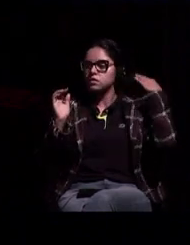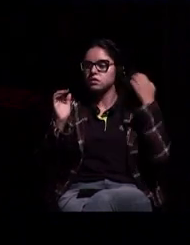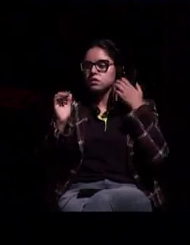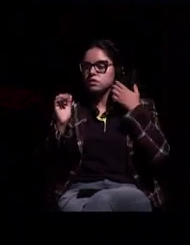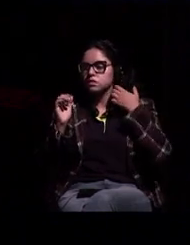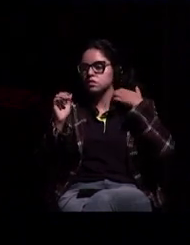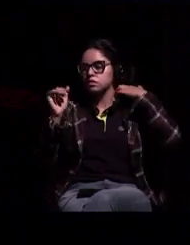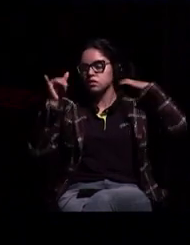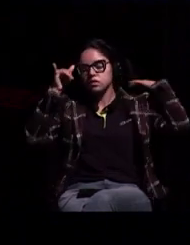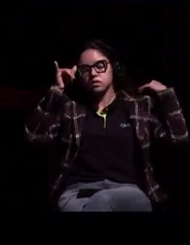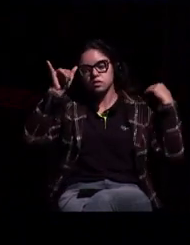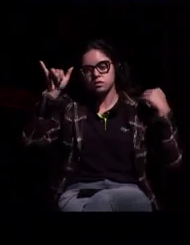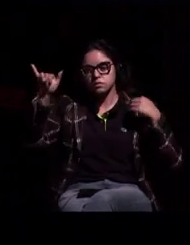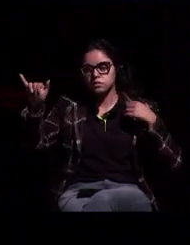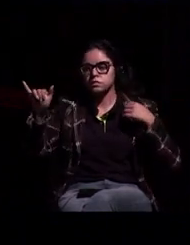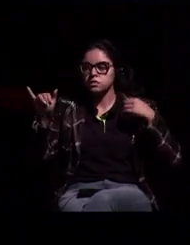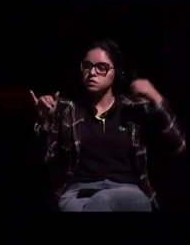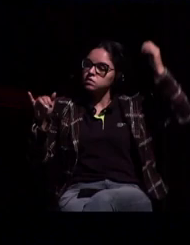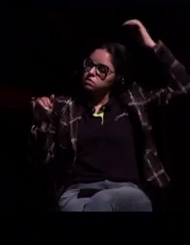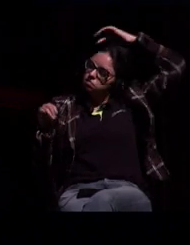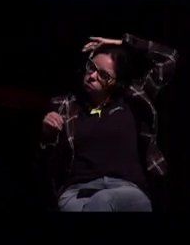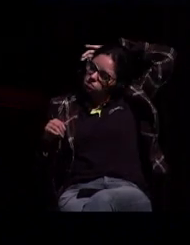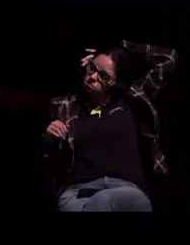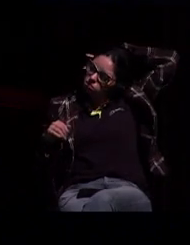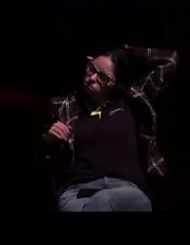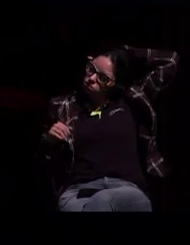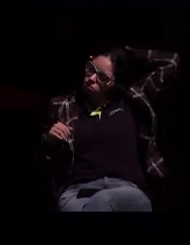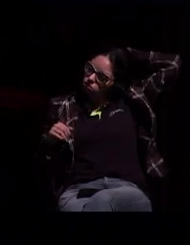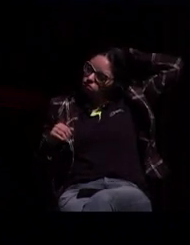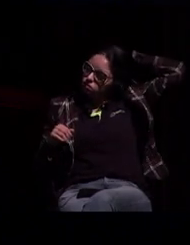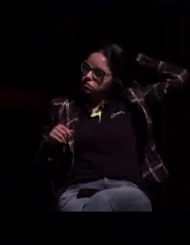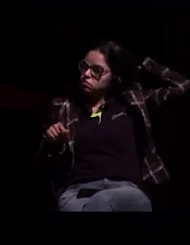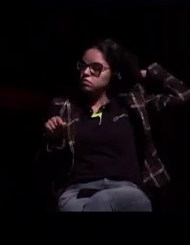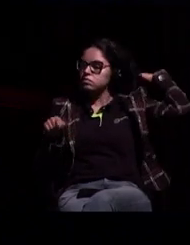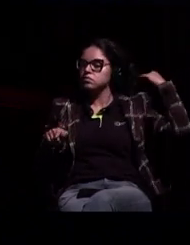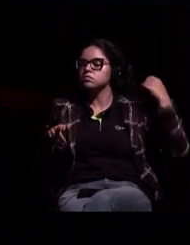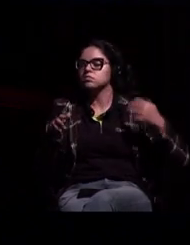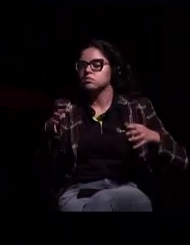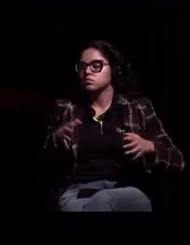So all these factors pressure labor. We also have other factors